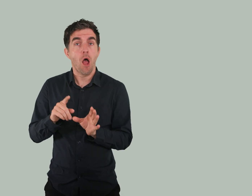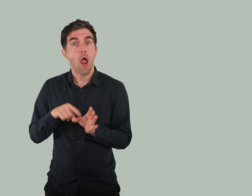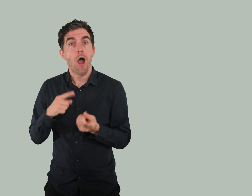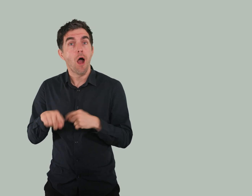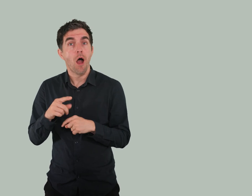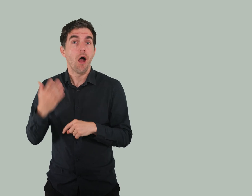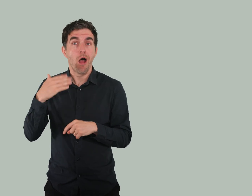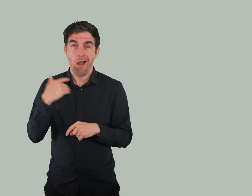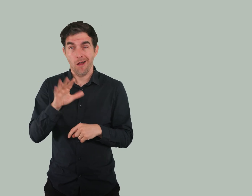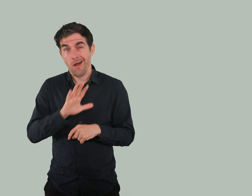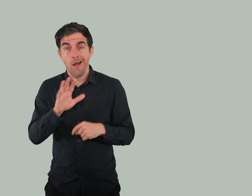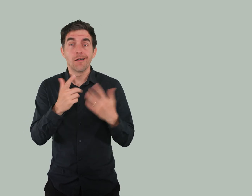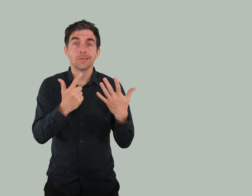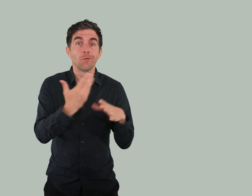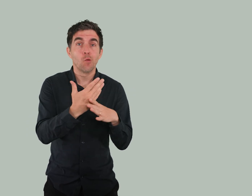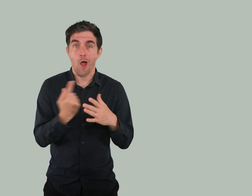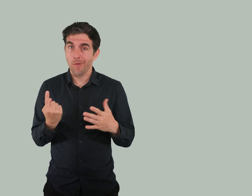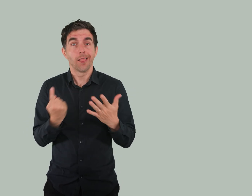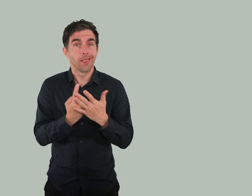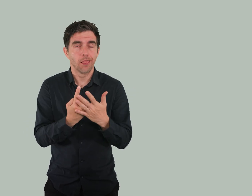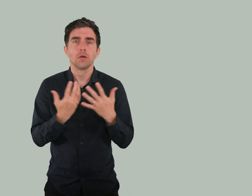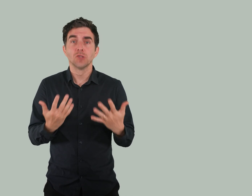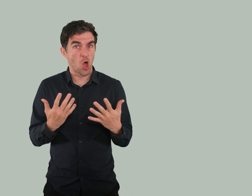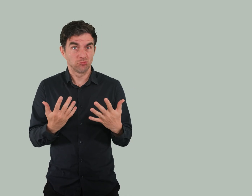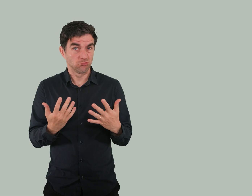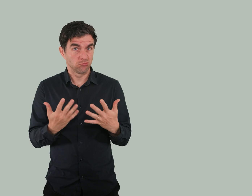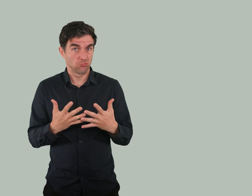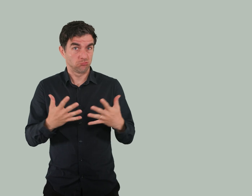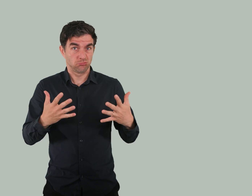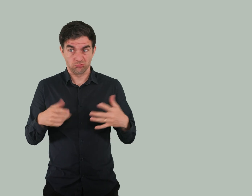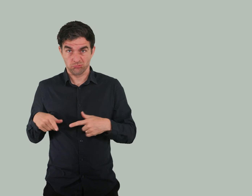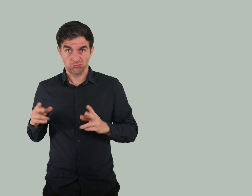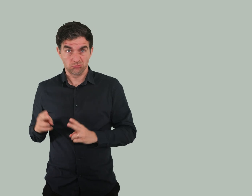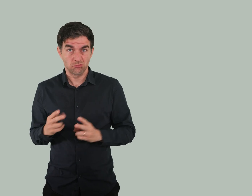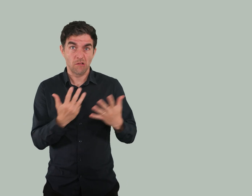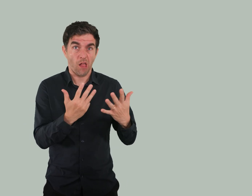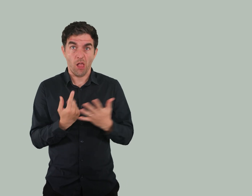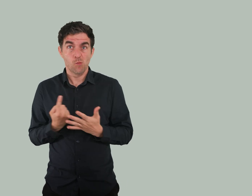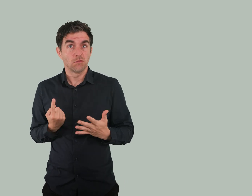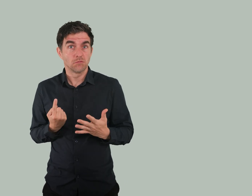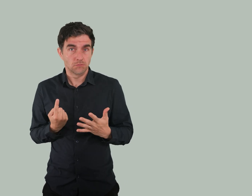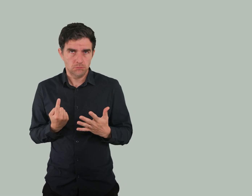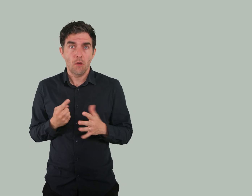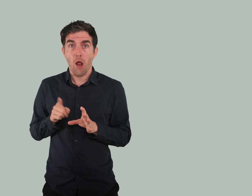Young people once made up around one in seven workers. Now it is closer to one in nine.